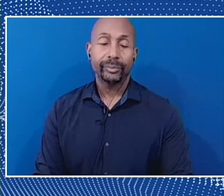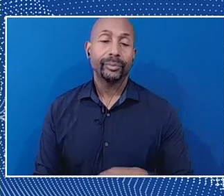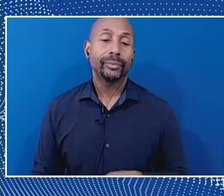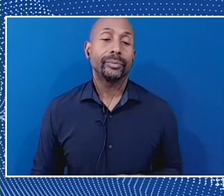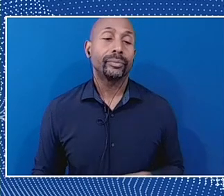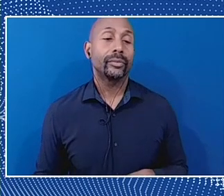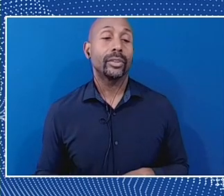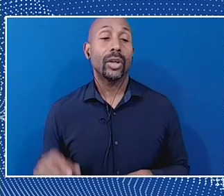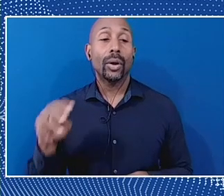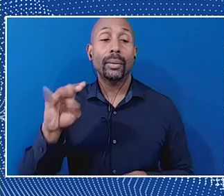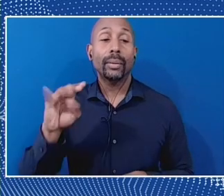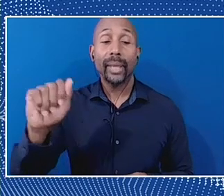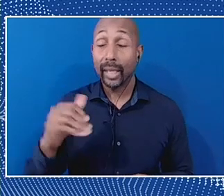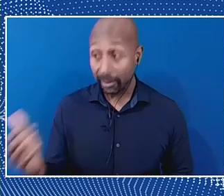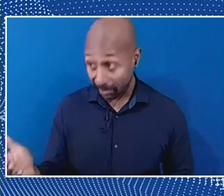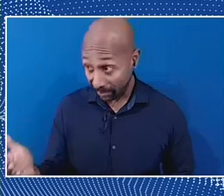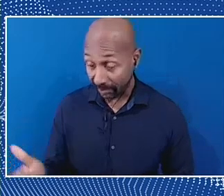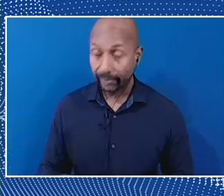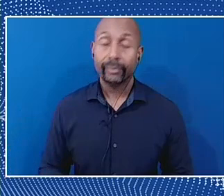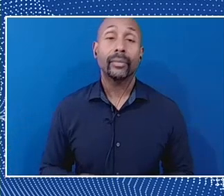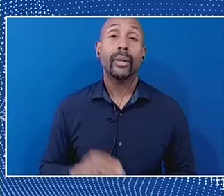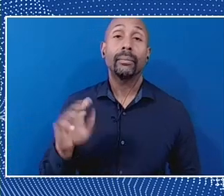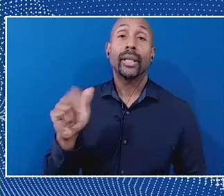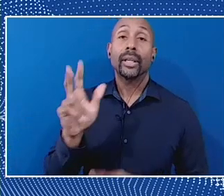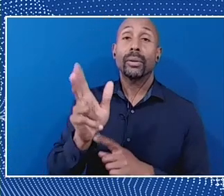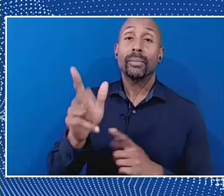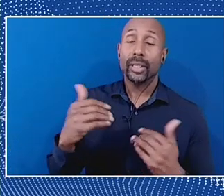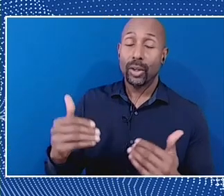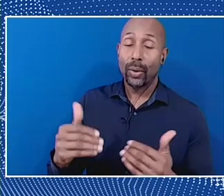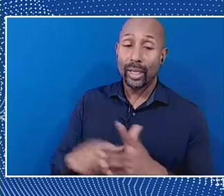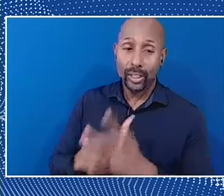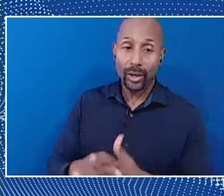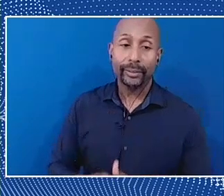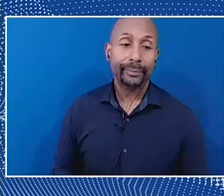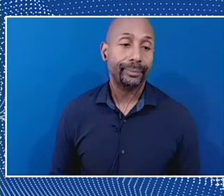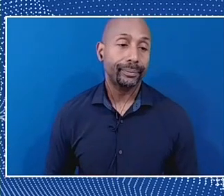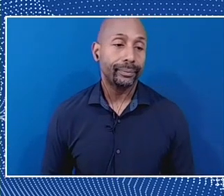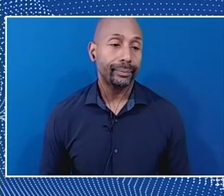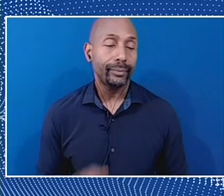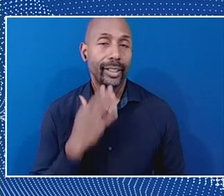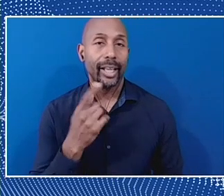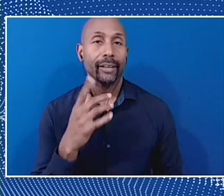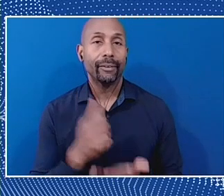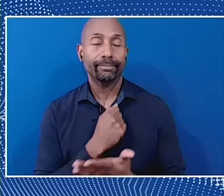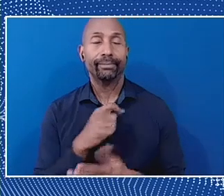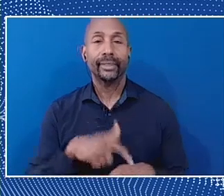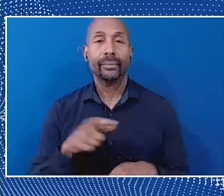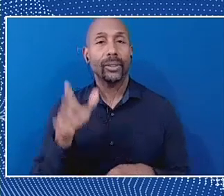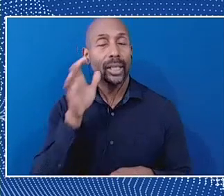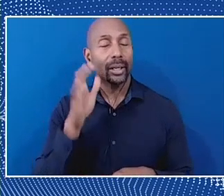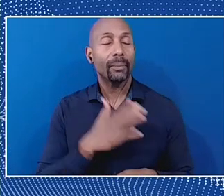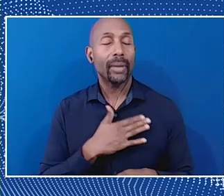Please begin. Okay. Thank you for taking the time to hear my public comment. My name is Mia Senechal and I'm a campaign